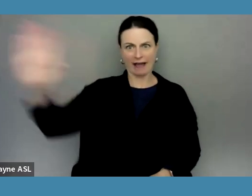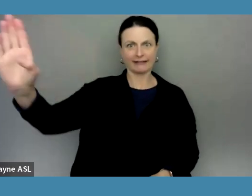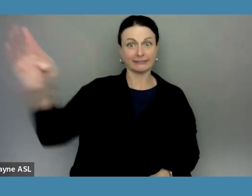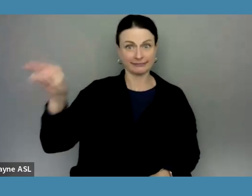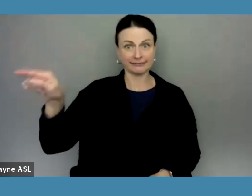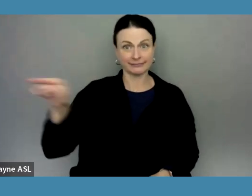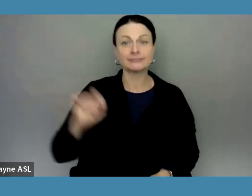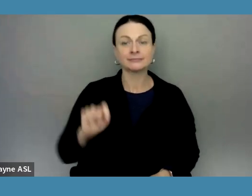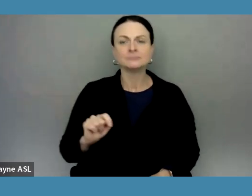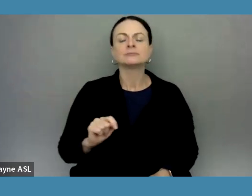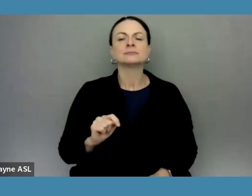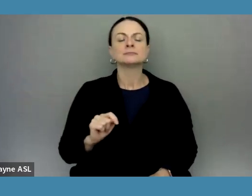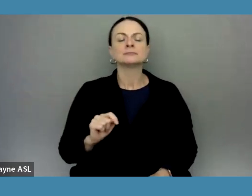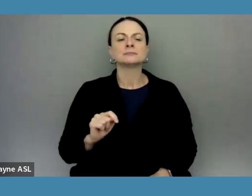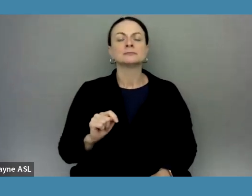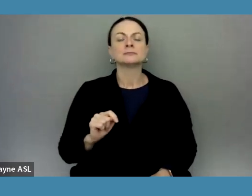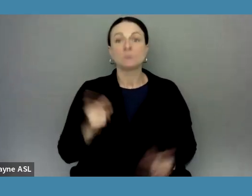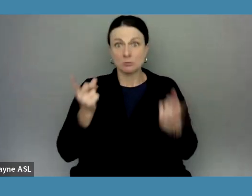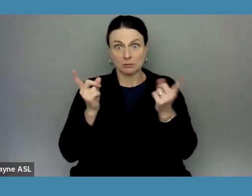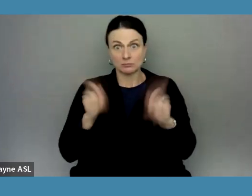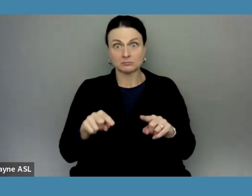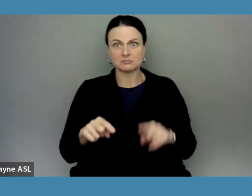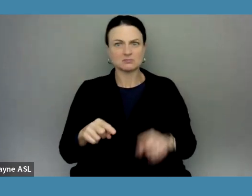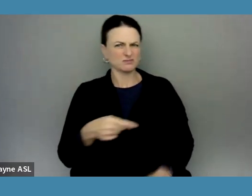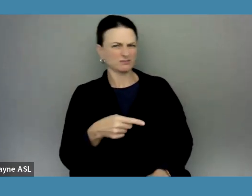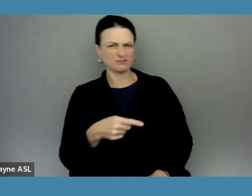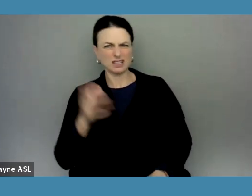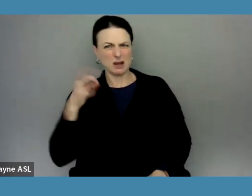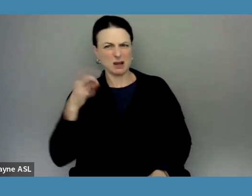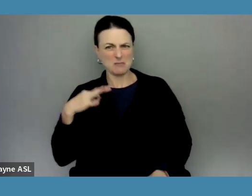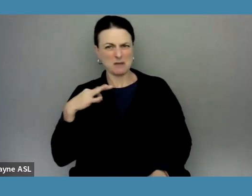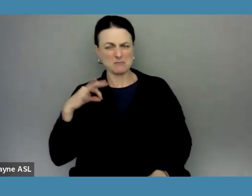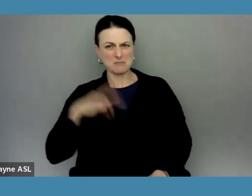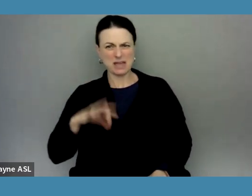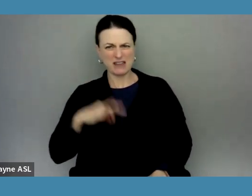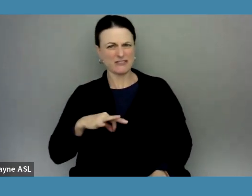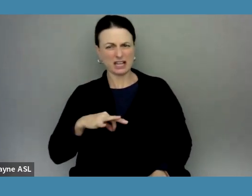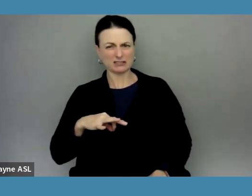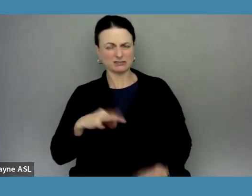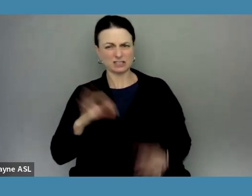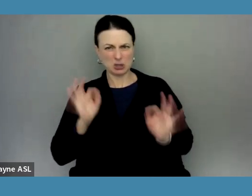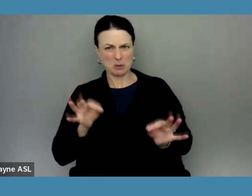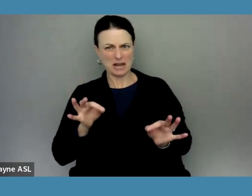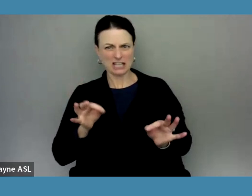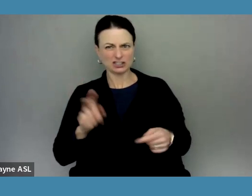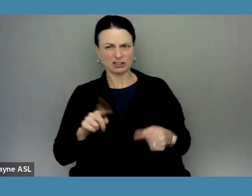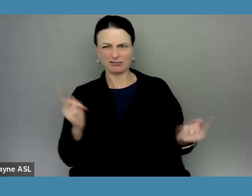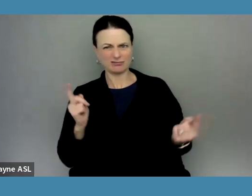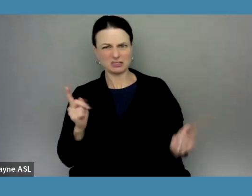So when you get an adverse benefit determination from the agency for persons with disability, you are going